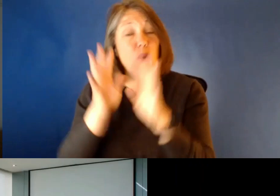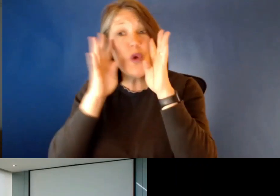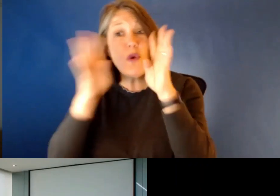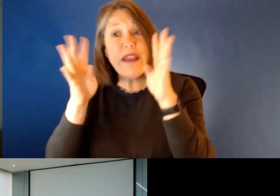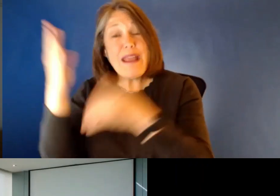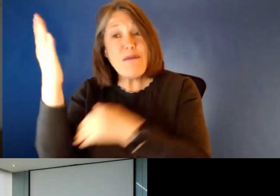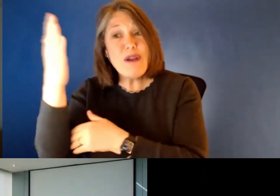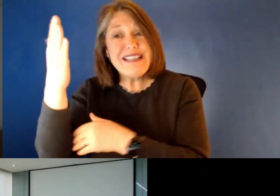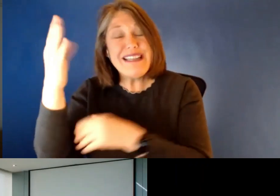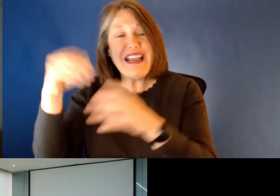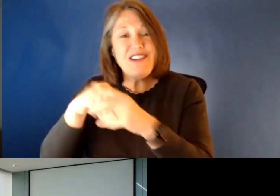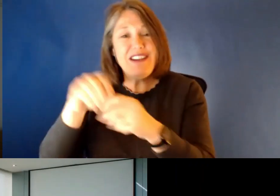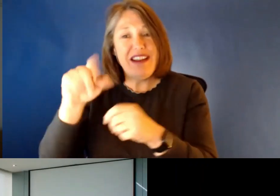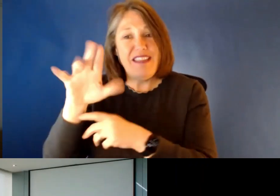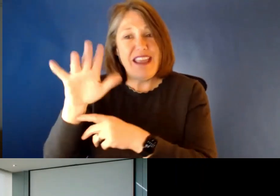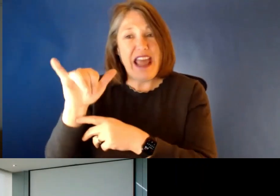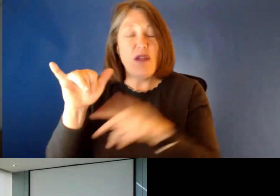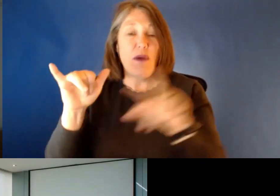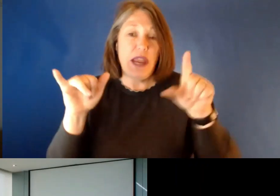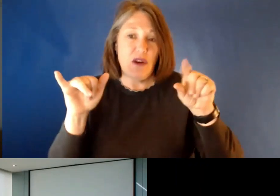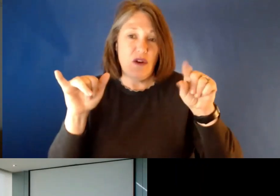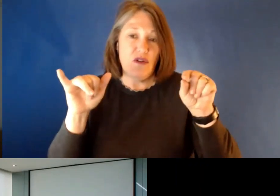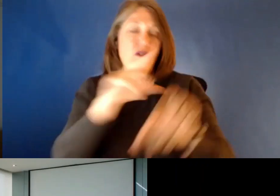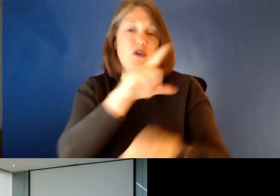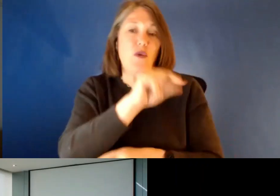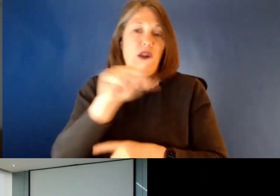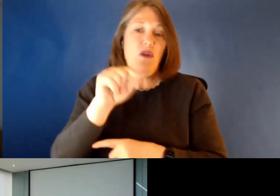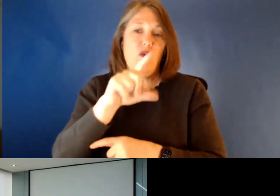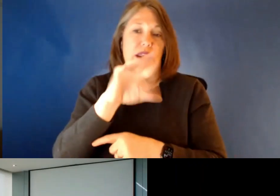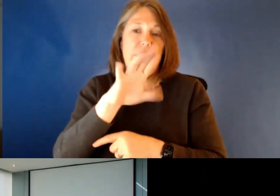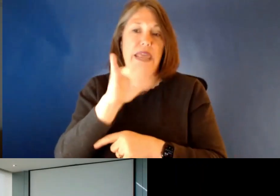and the 2020 gallery is available in the public space.